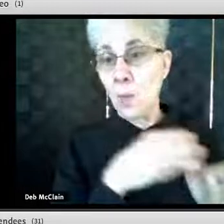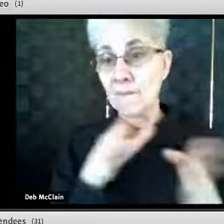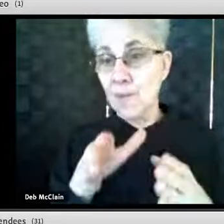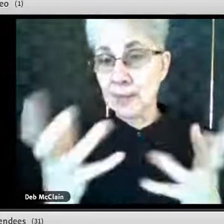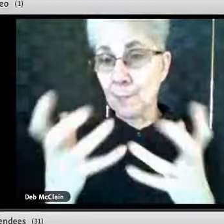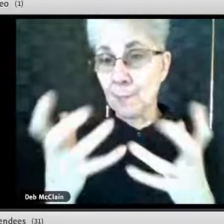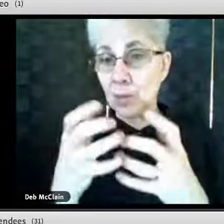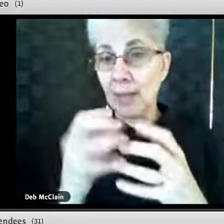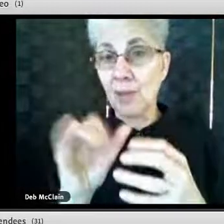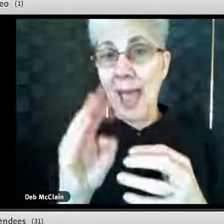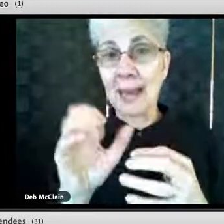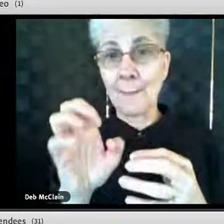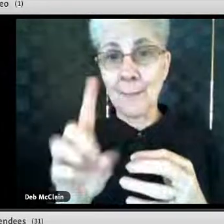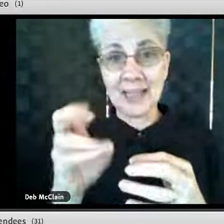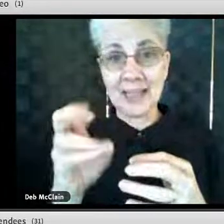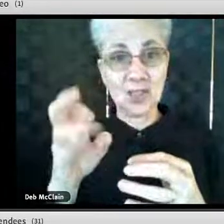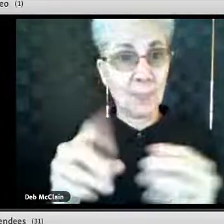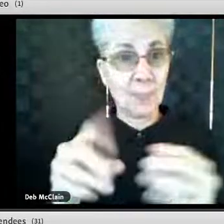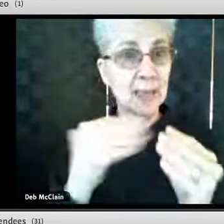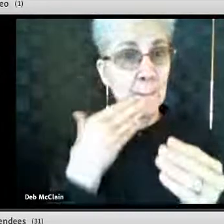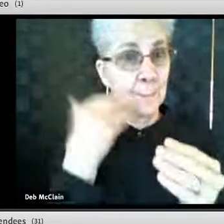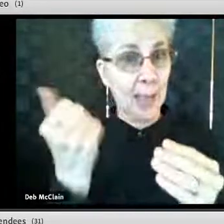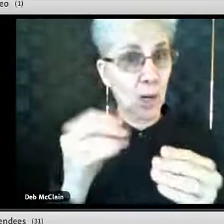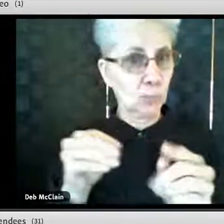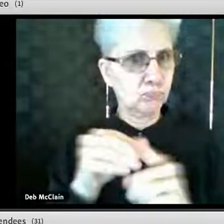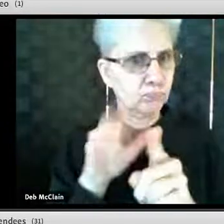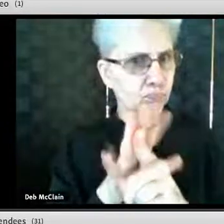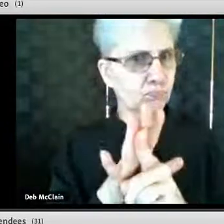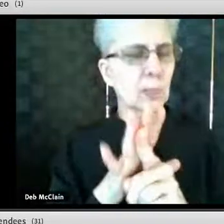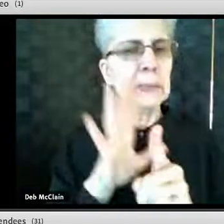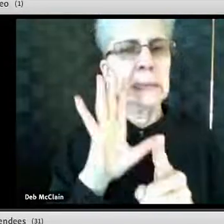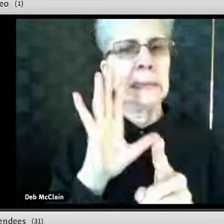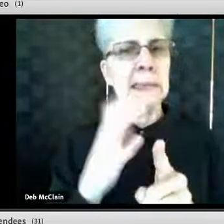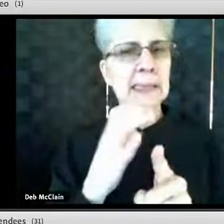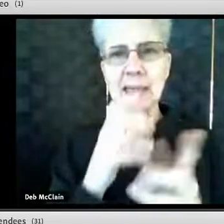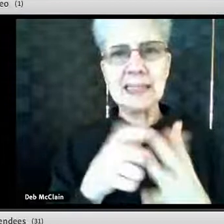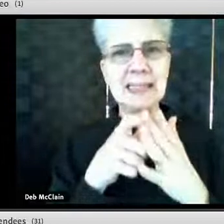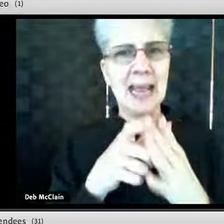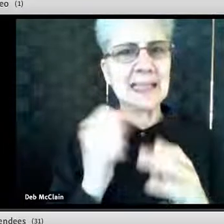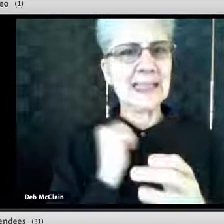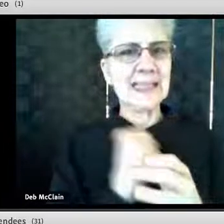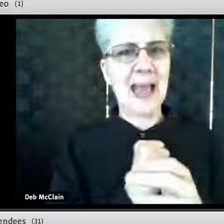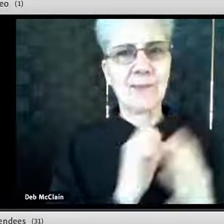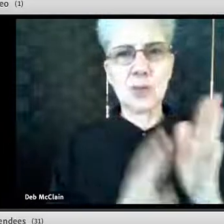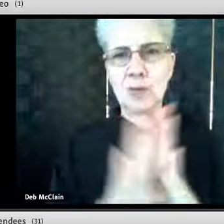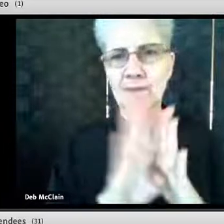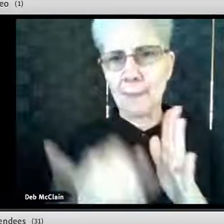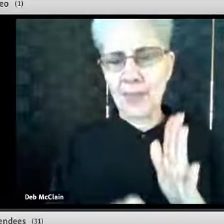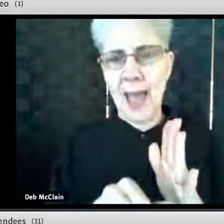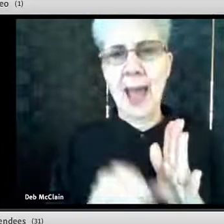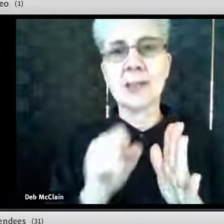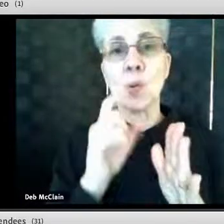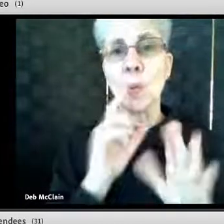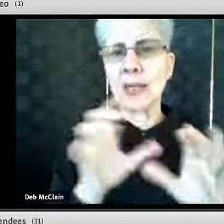but what we can do is pull together an animated GIF because that's more effective, and it doesn't take as much staff energy to pull it together,